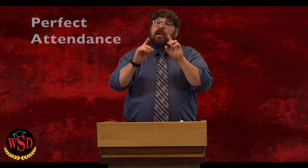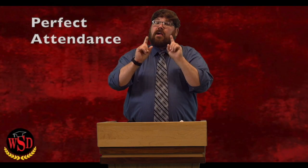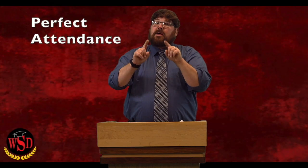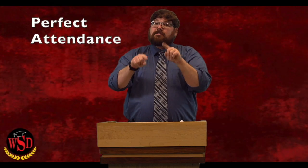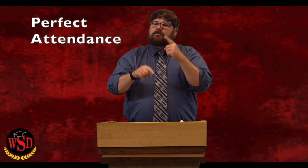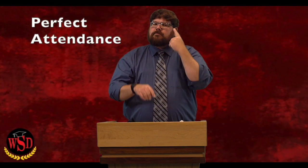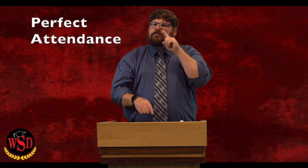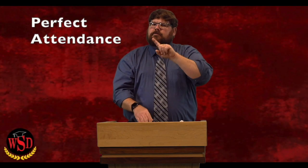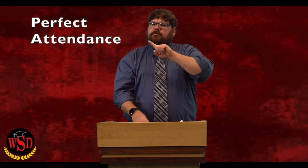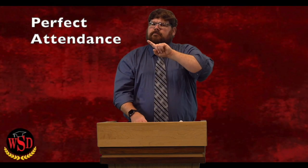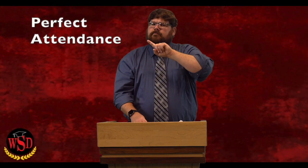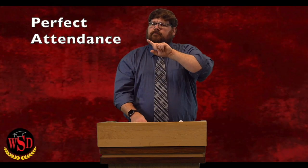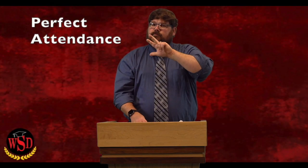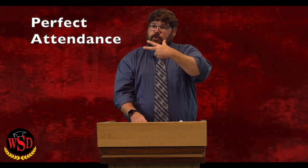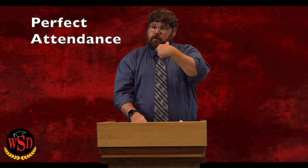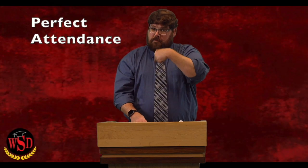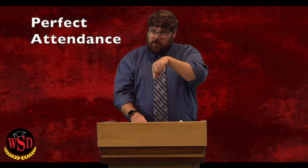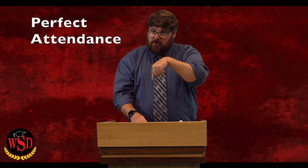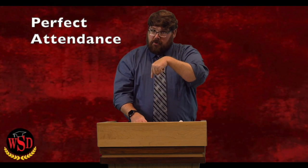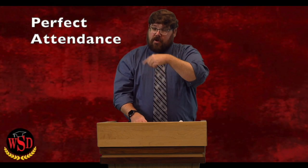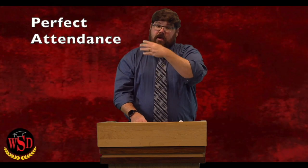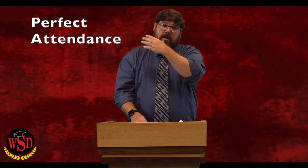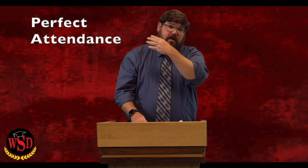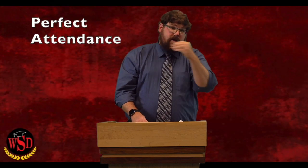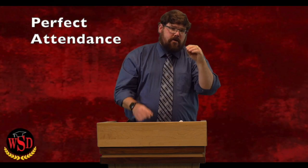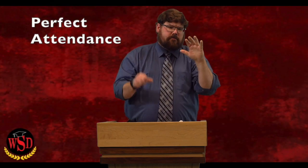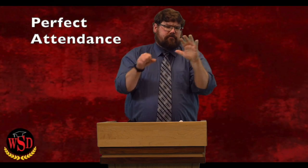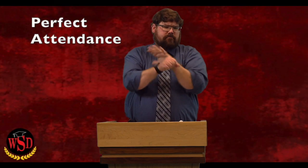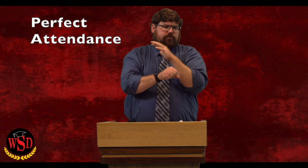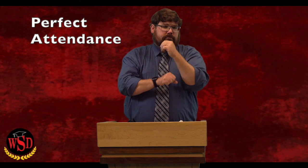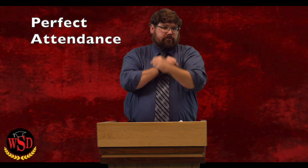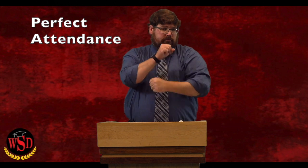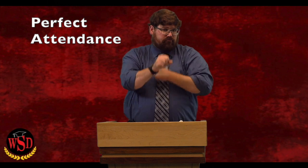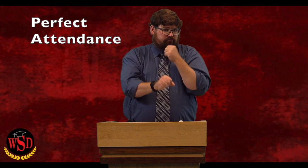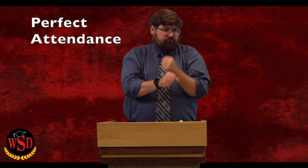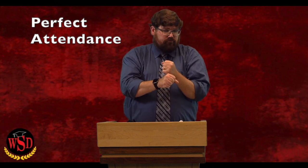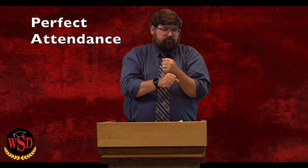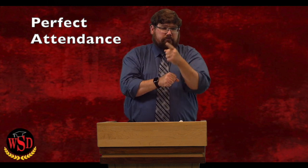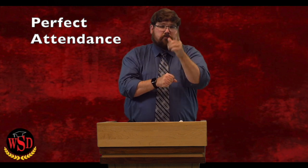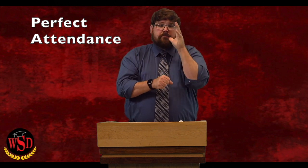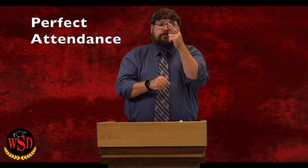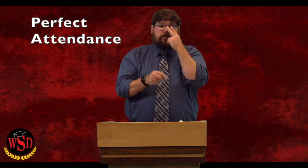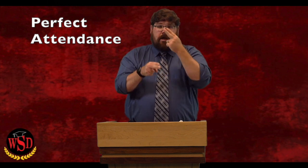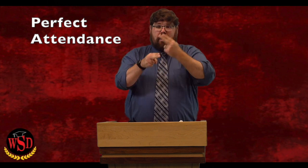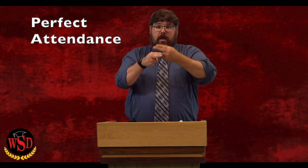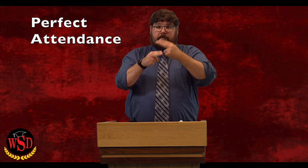Perfect Attendance for third quarter and the entire school year are on the same slides.